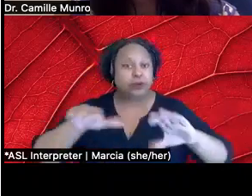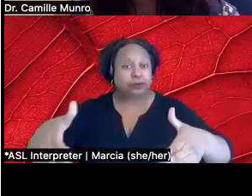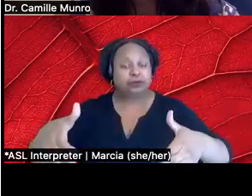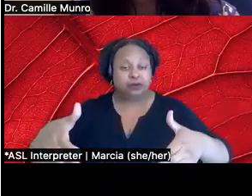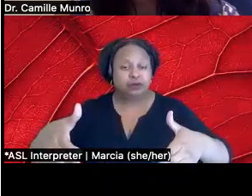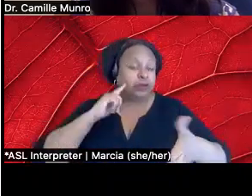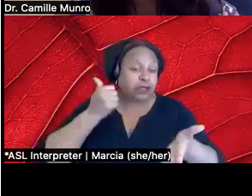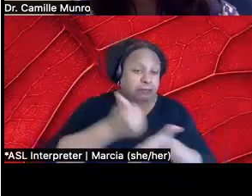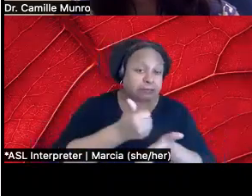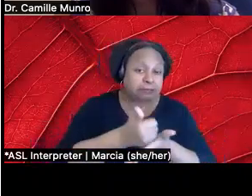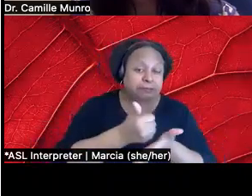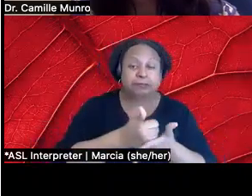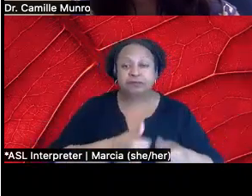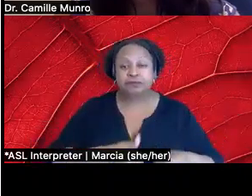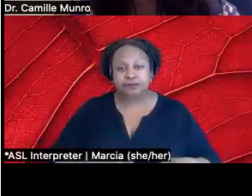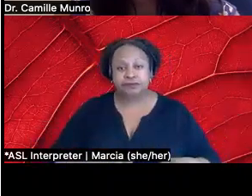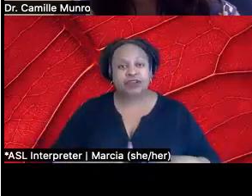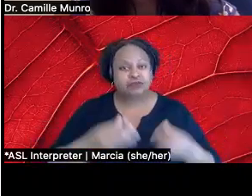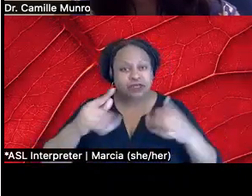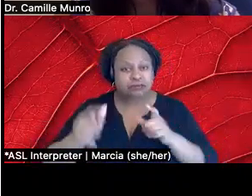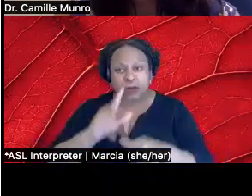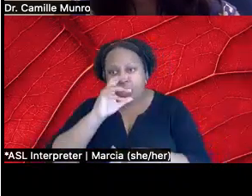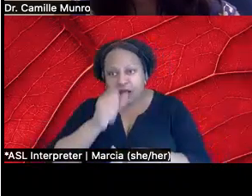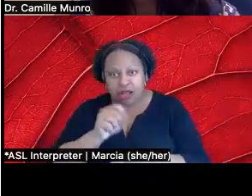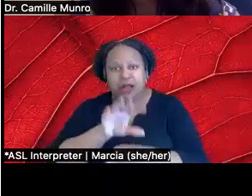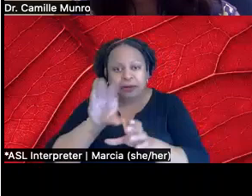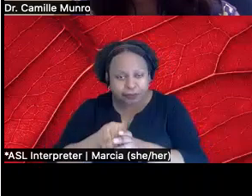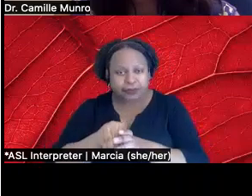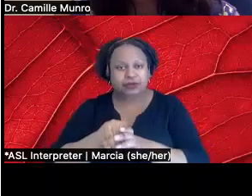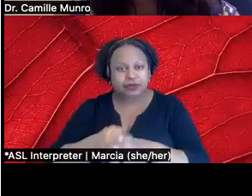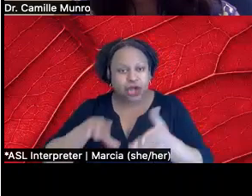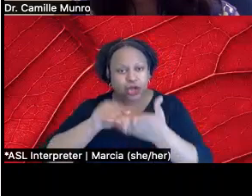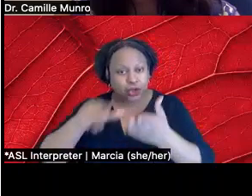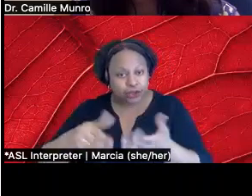there are a lot of engaged people, learners in this space now and they would be, I think,